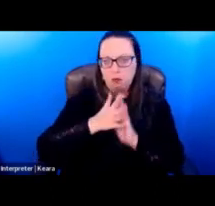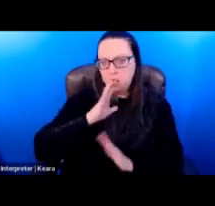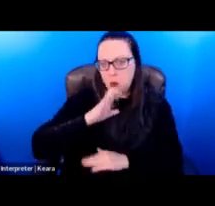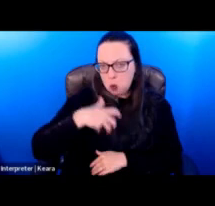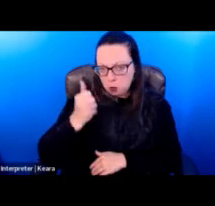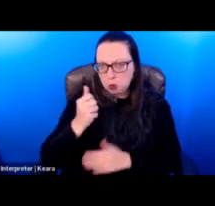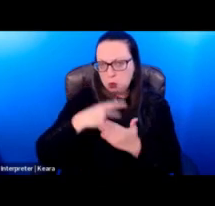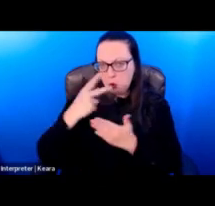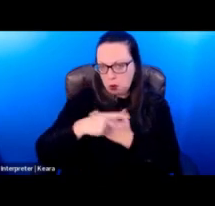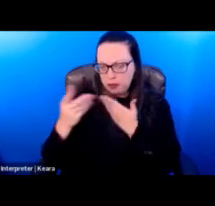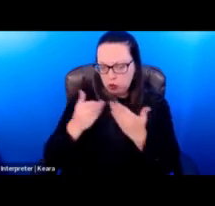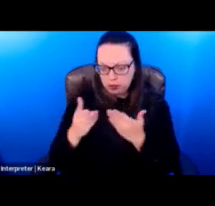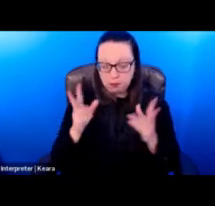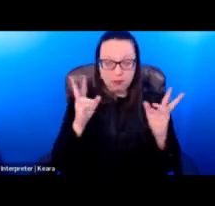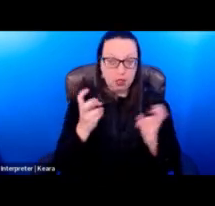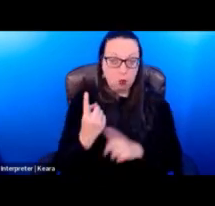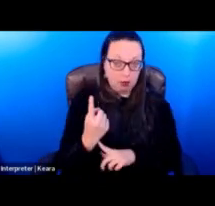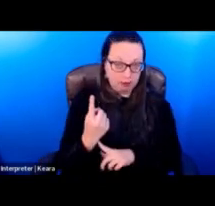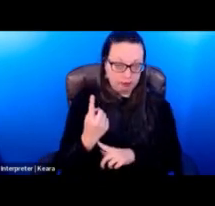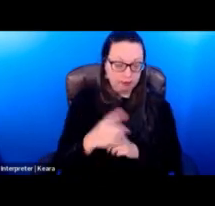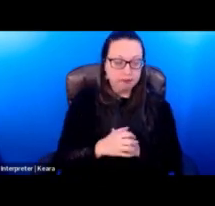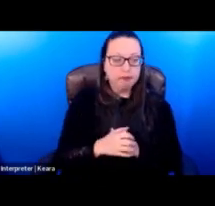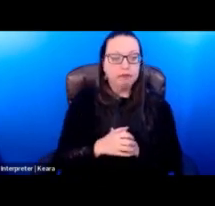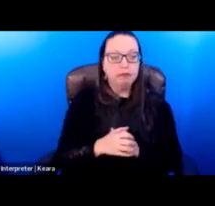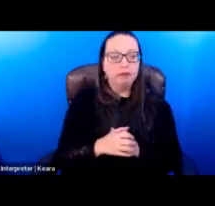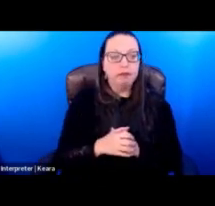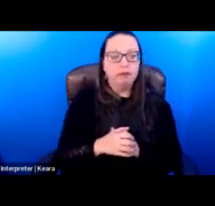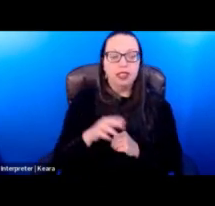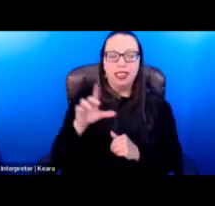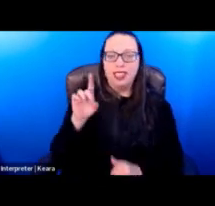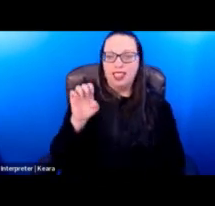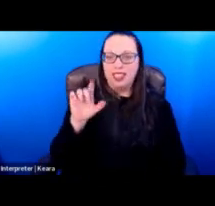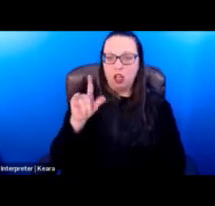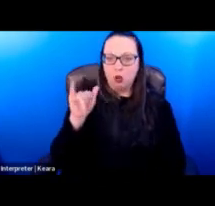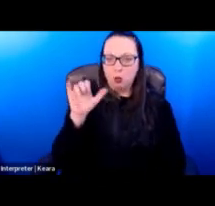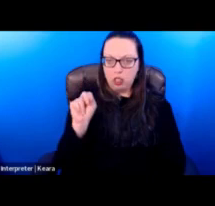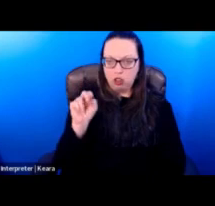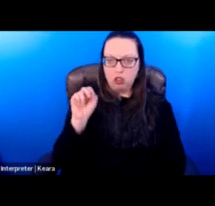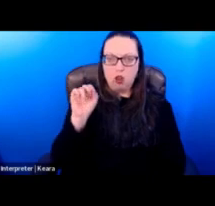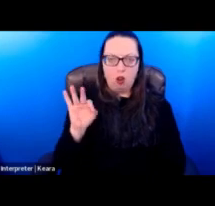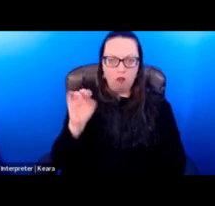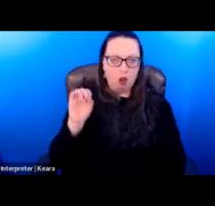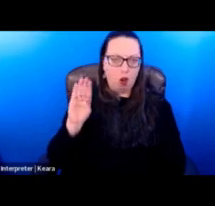services. Title One is the title. It's called the declaration of objectives, and there are 10 of them. And so we